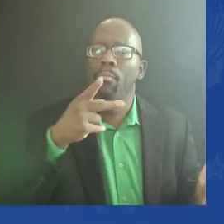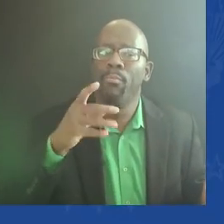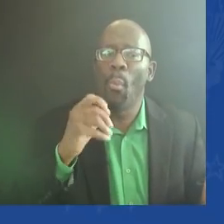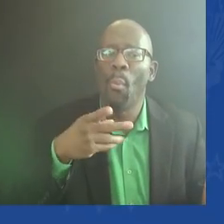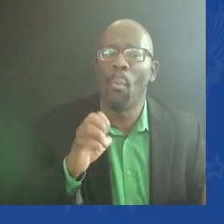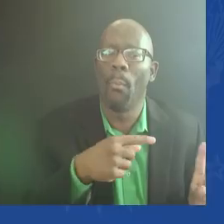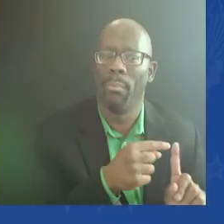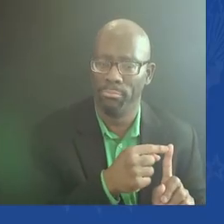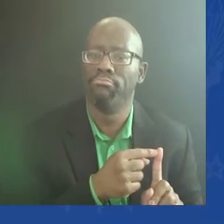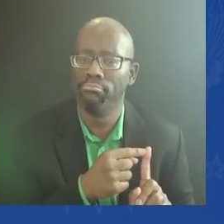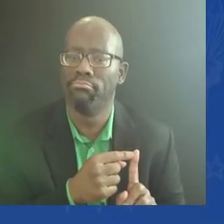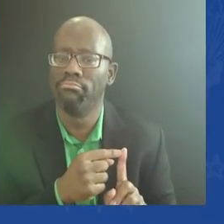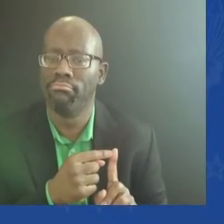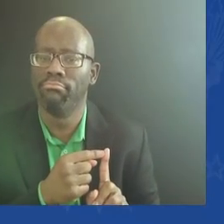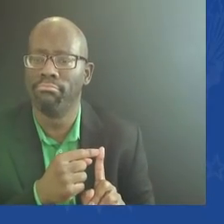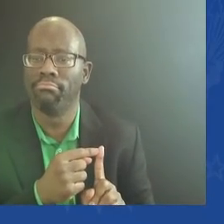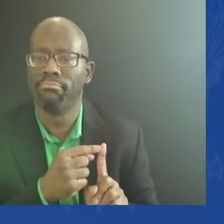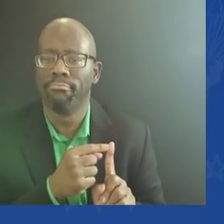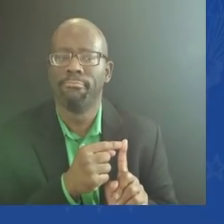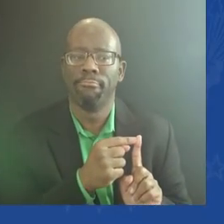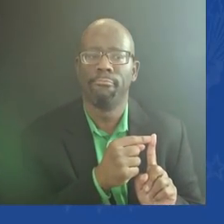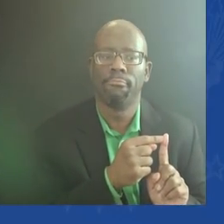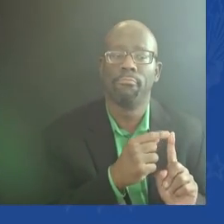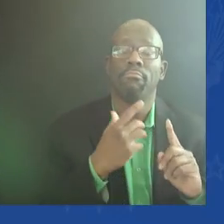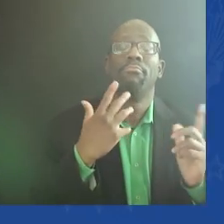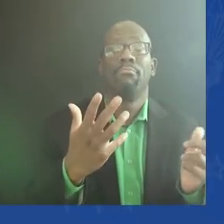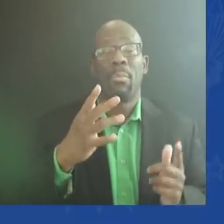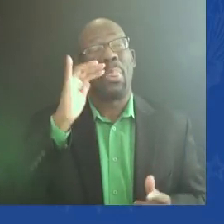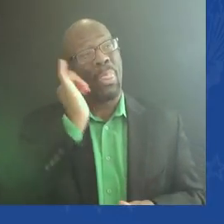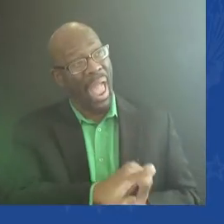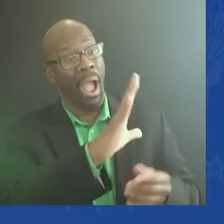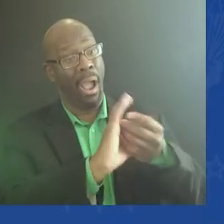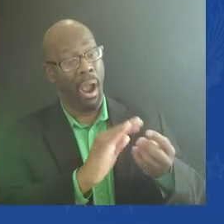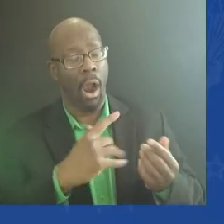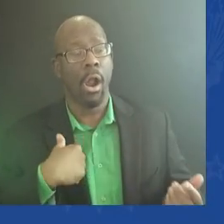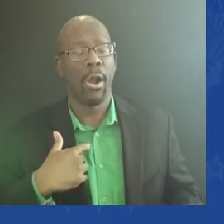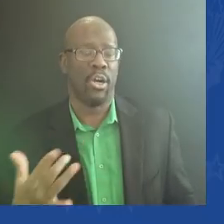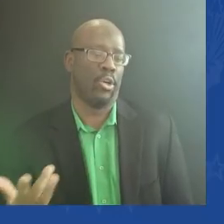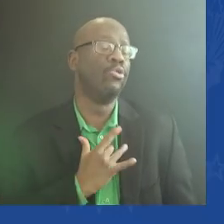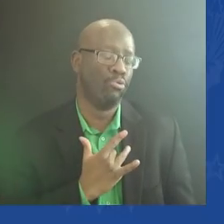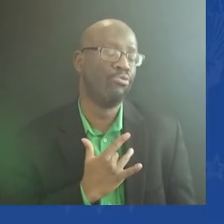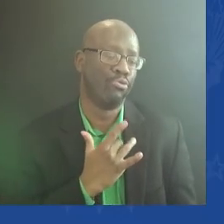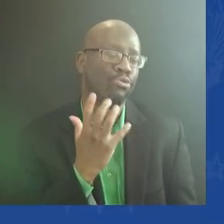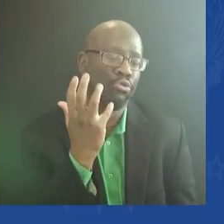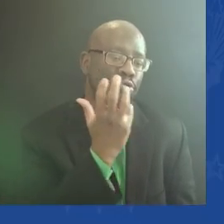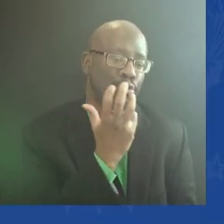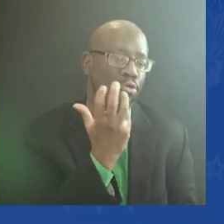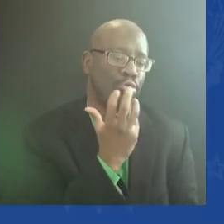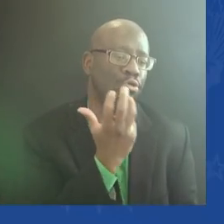it meant a great deal. And as -- I meant what I said -- everybody was laughing; I didn't realize you all were able to film